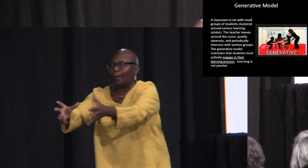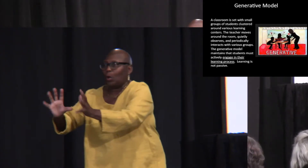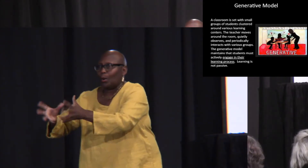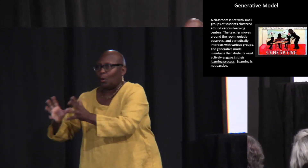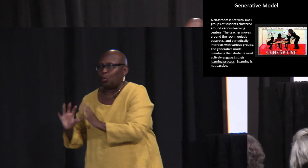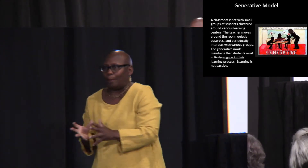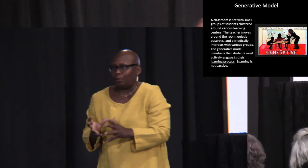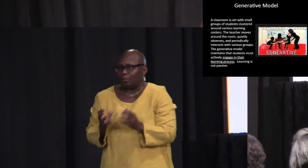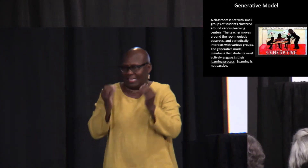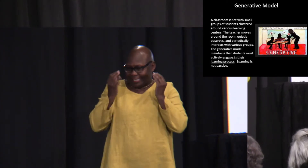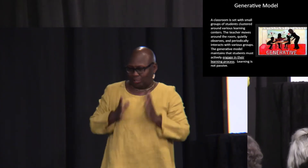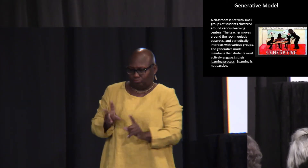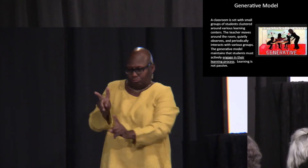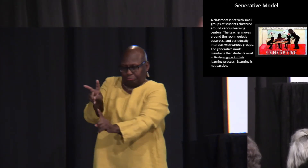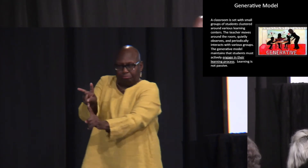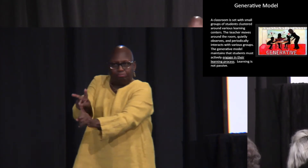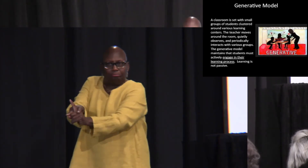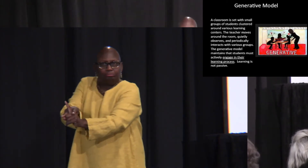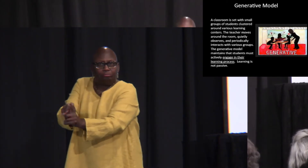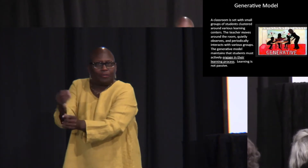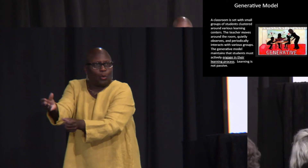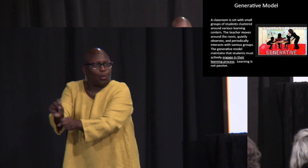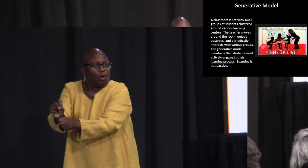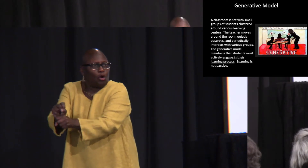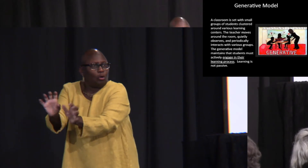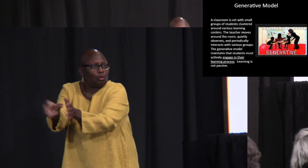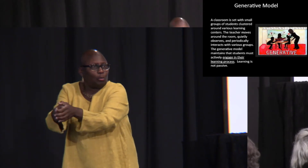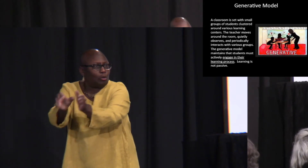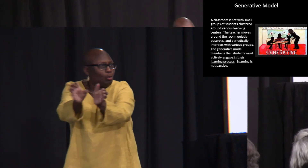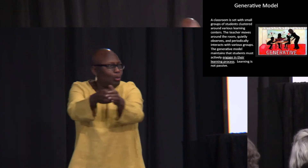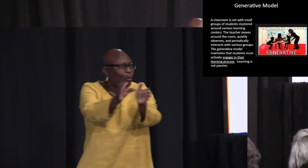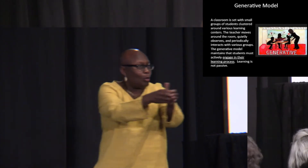model you see most often in deaf education.